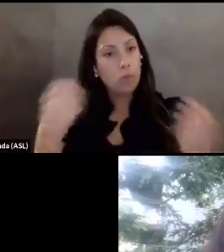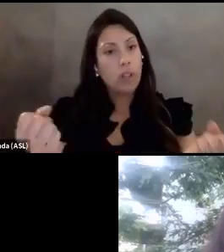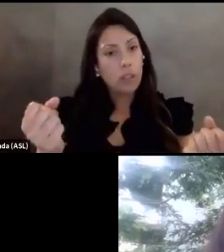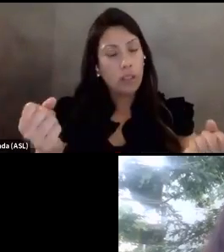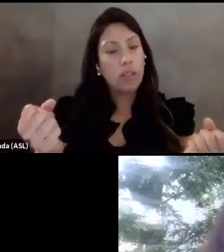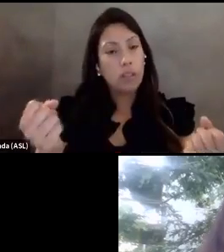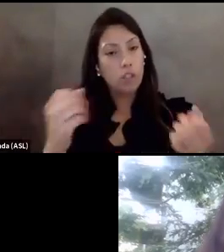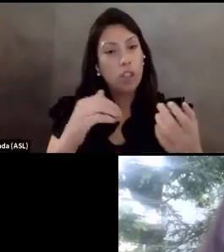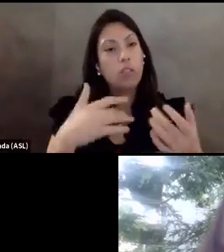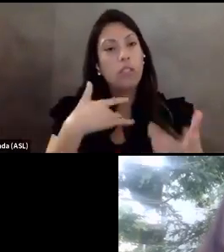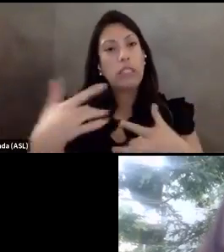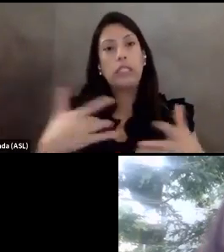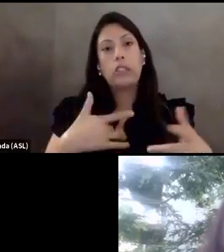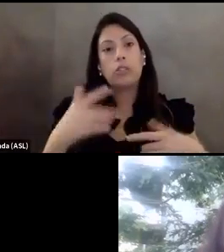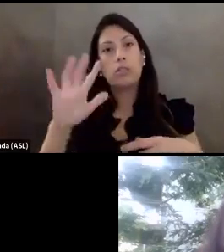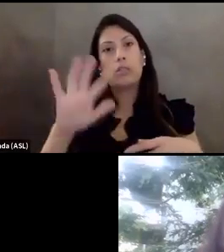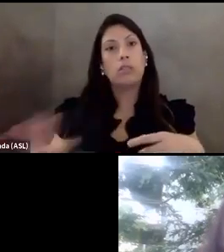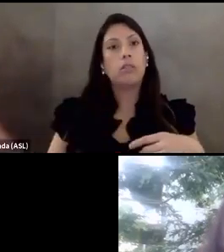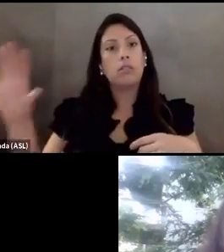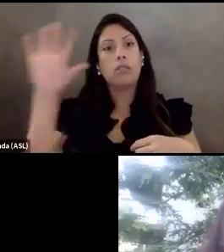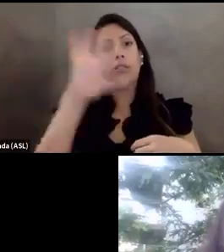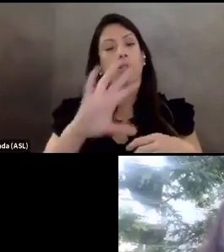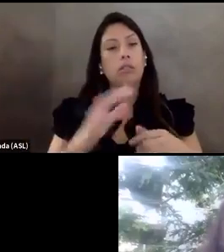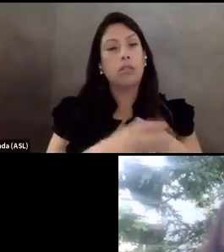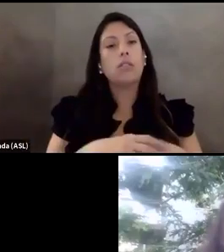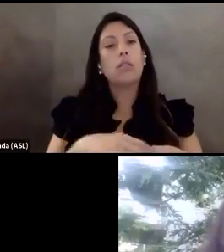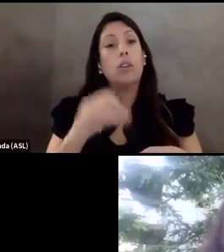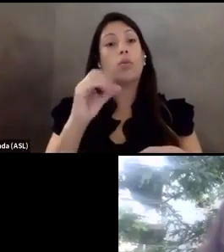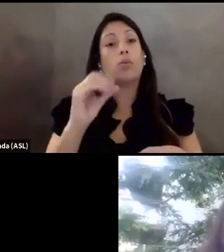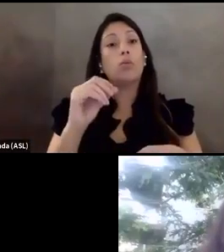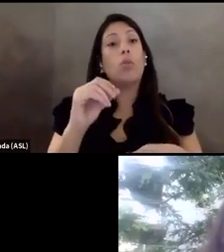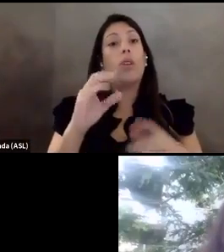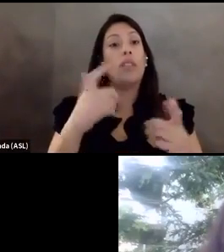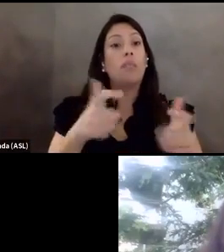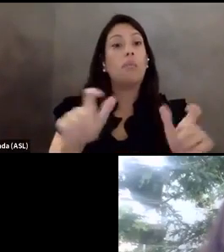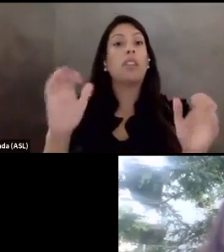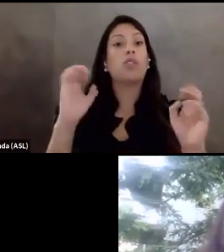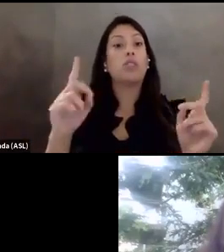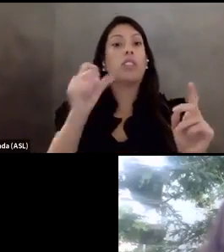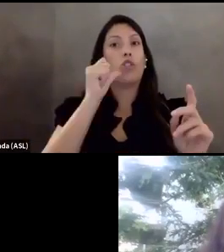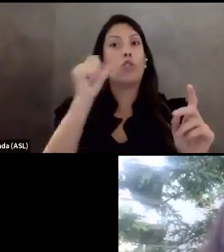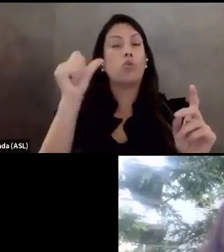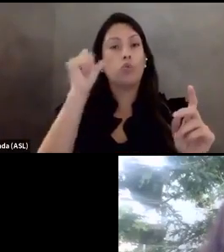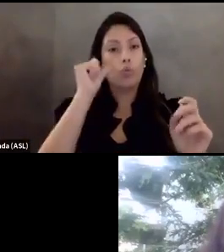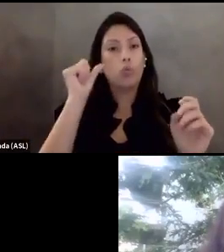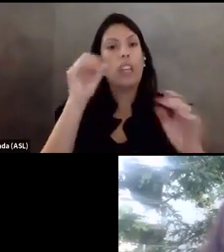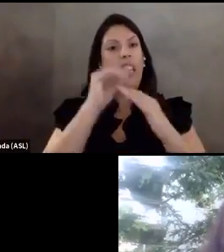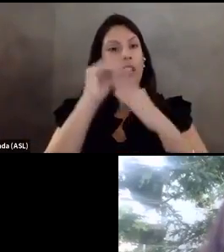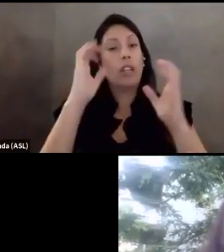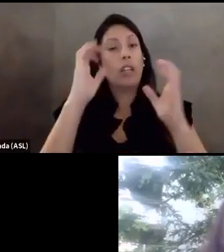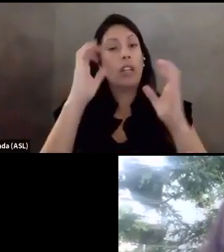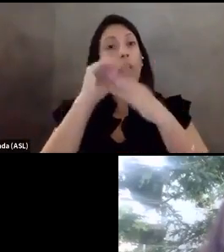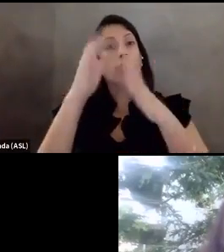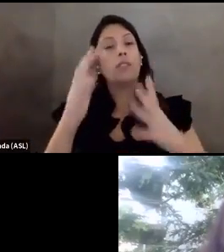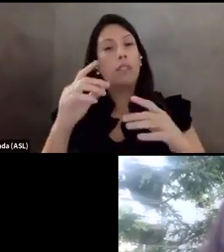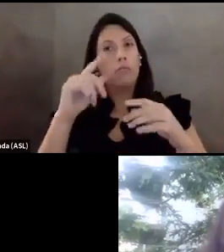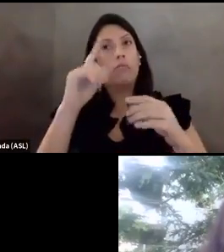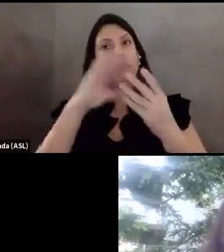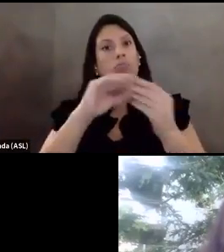And there was a real summit, a large conference of education leaders yesterday about what the impact on our students.